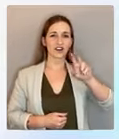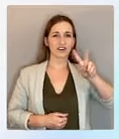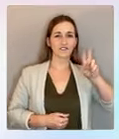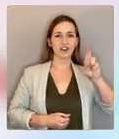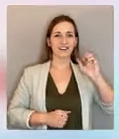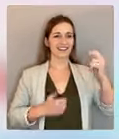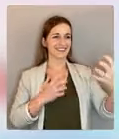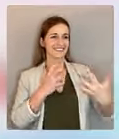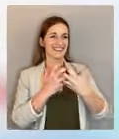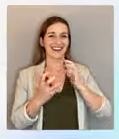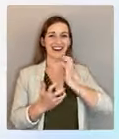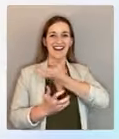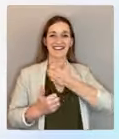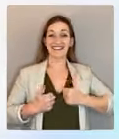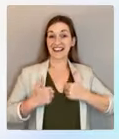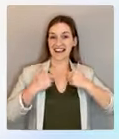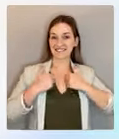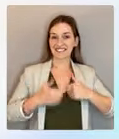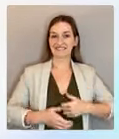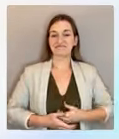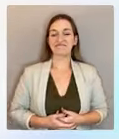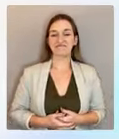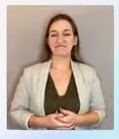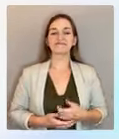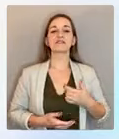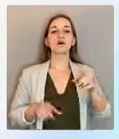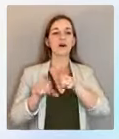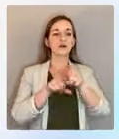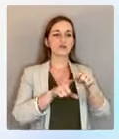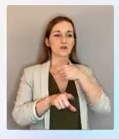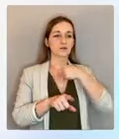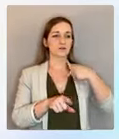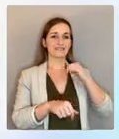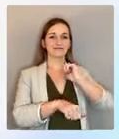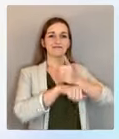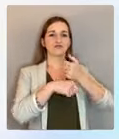can fit into our lives in a meaningful way. We're also the creators of a tool called Normcore,